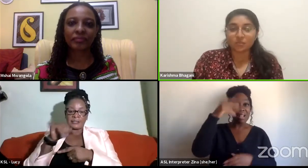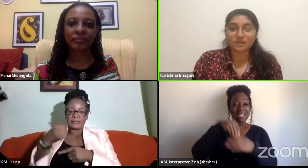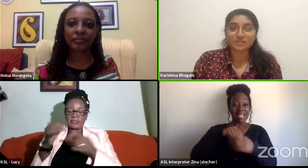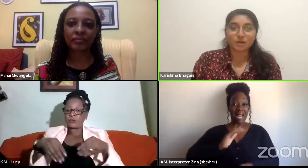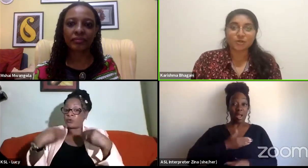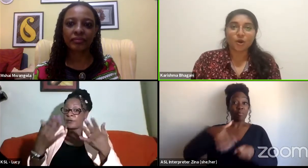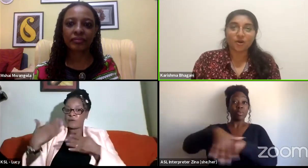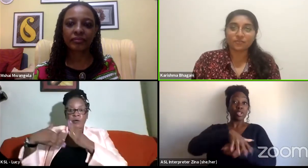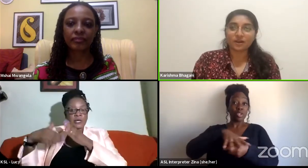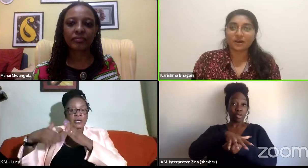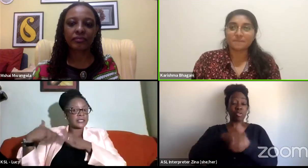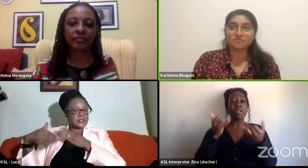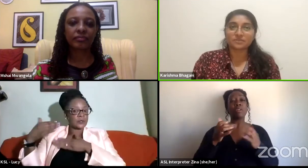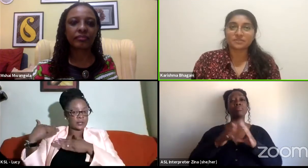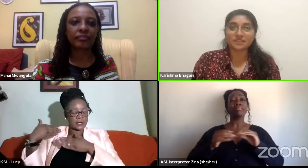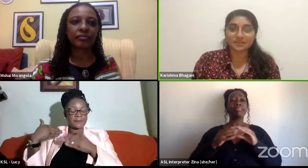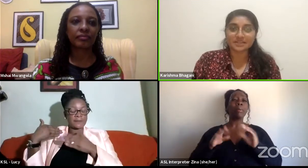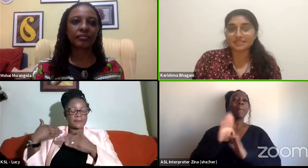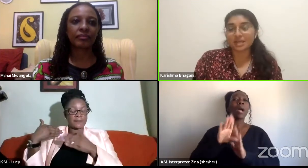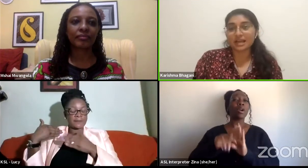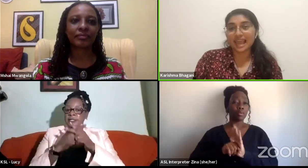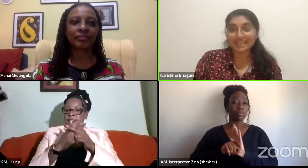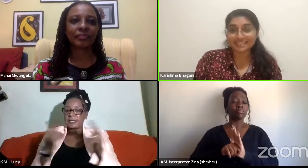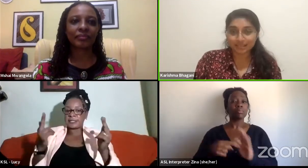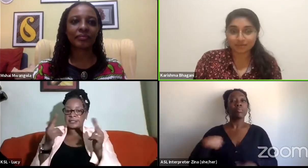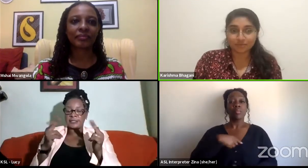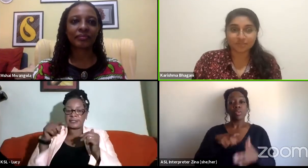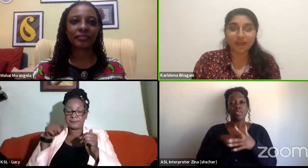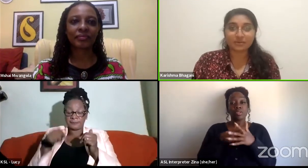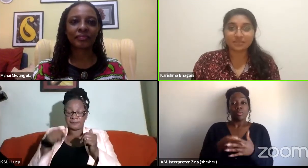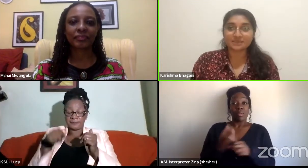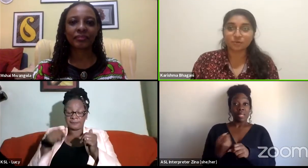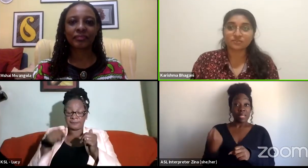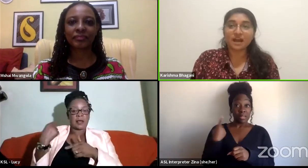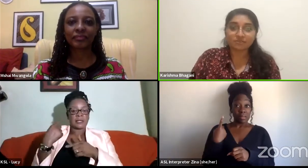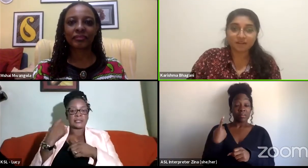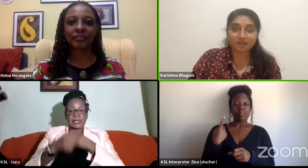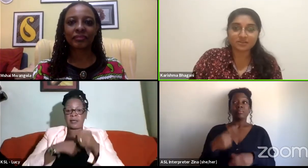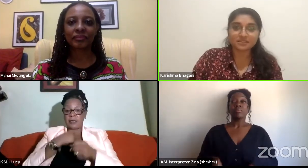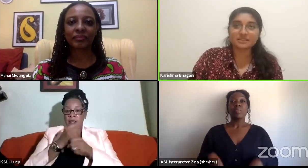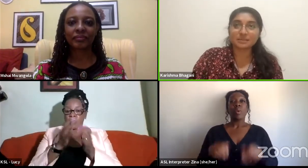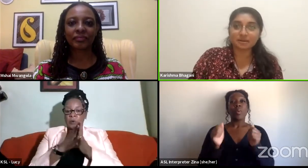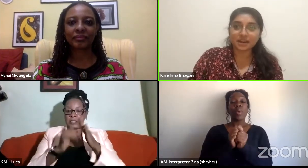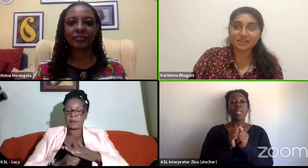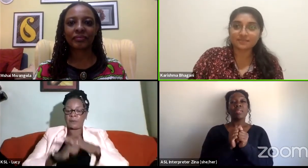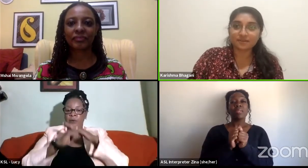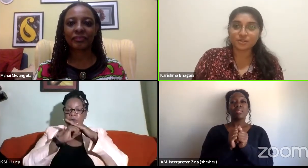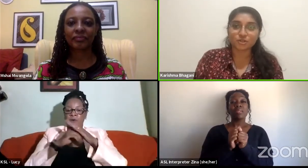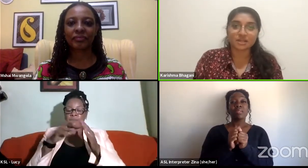we started off this series last year with the support of HowlRound, the Tebere Arts Foundation